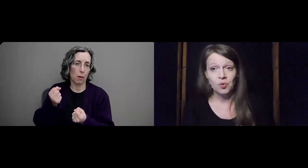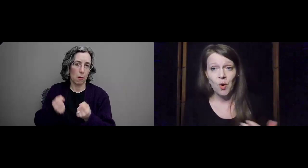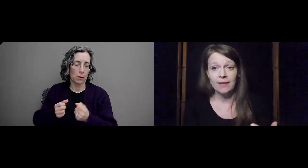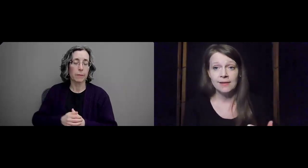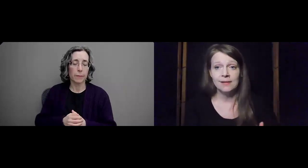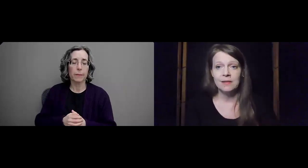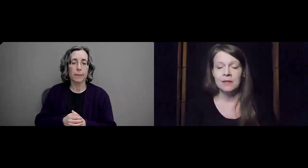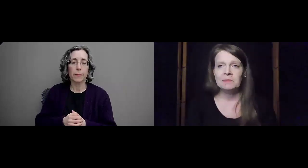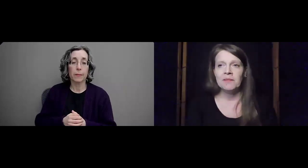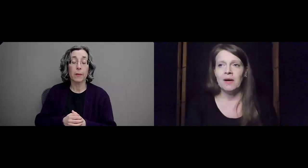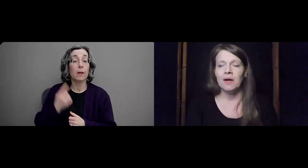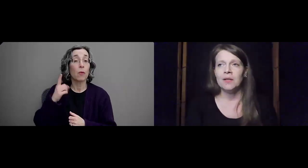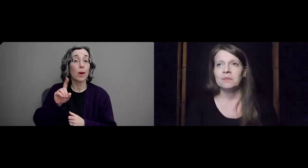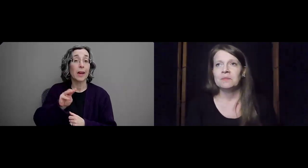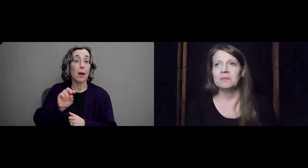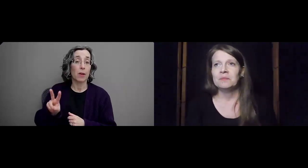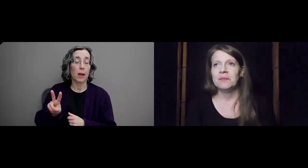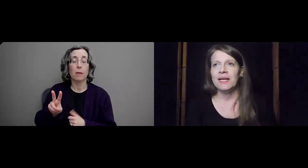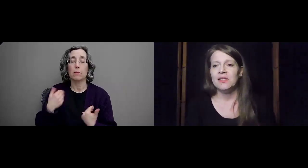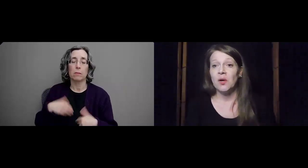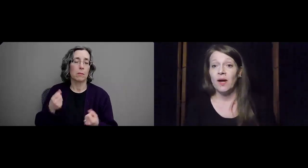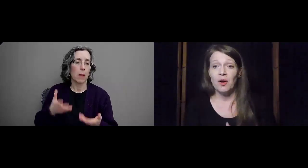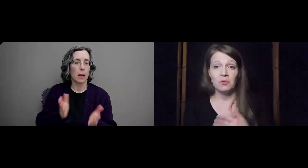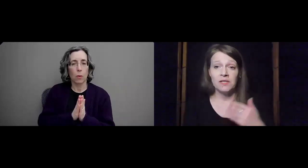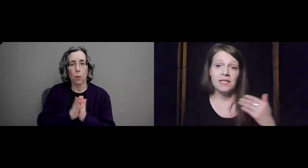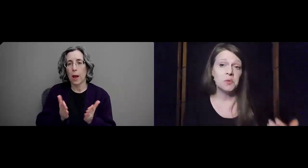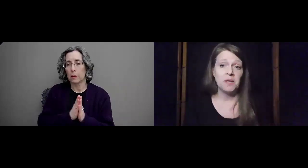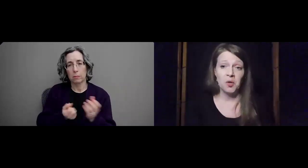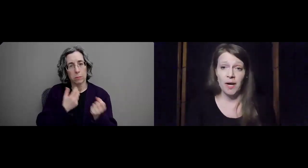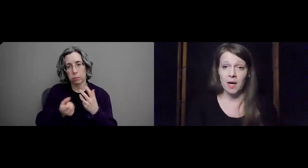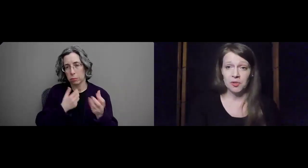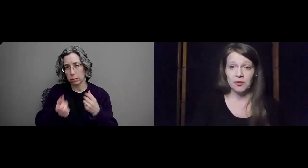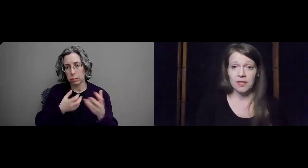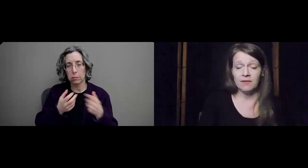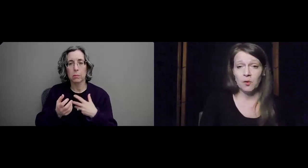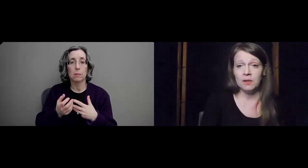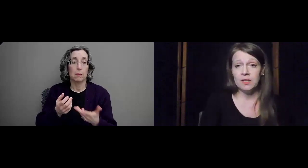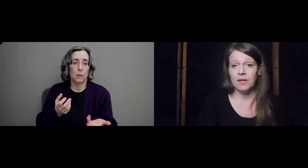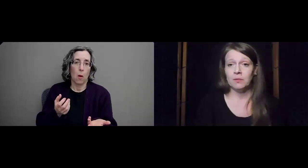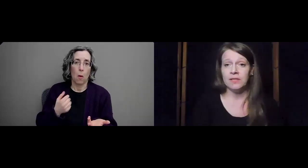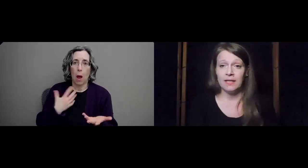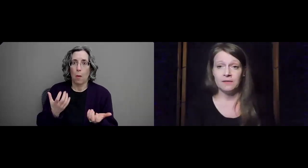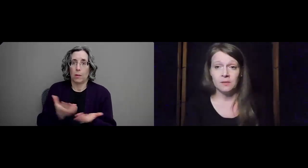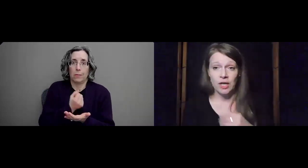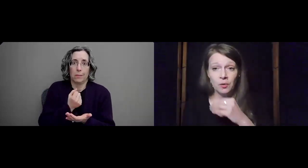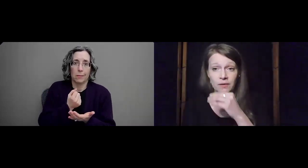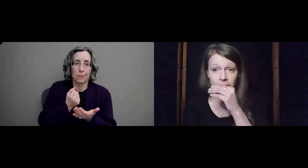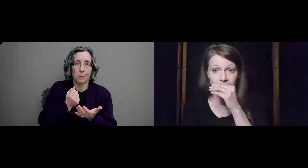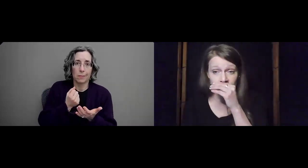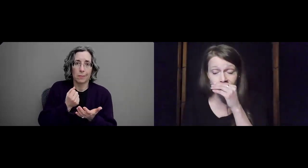Department of Motor Vehicles. So when it comes to the DMV, we get a lot of questions and requests. So I thought this